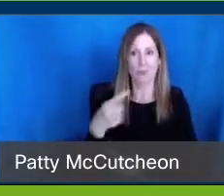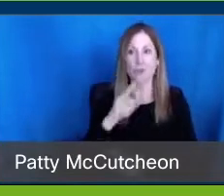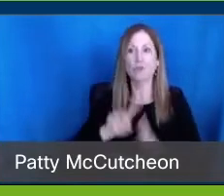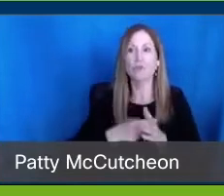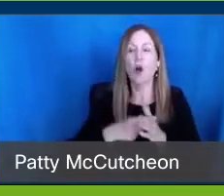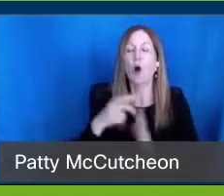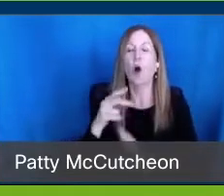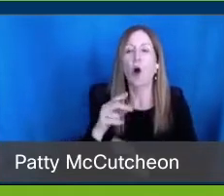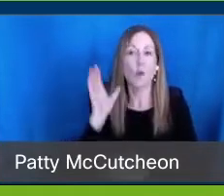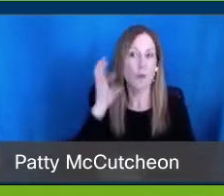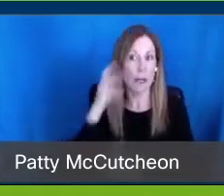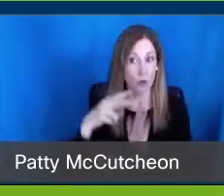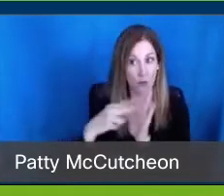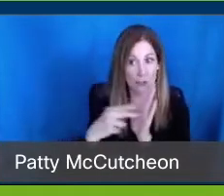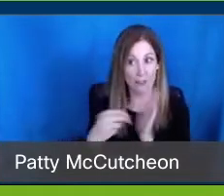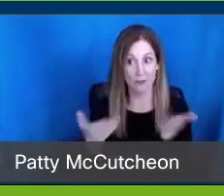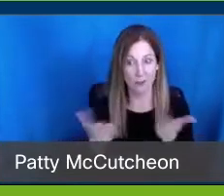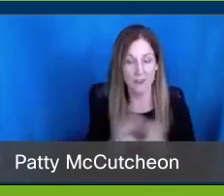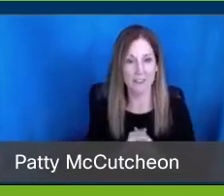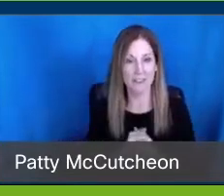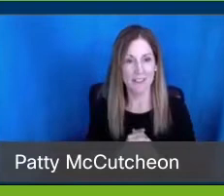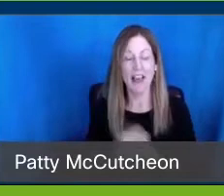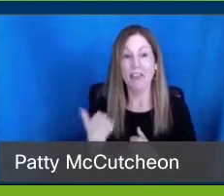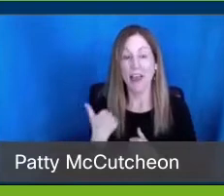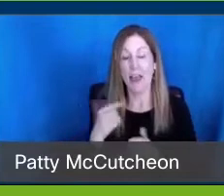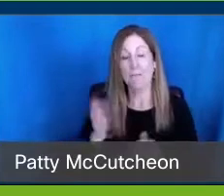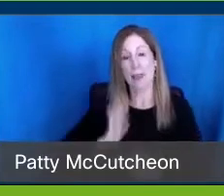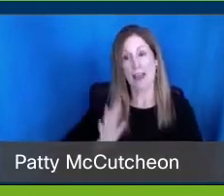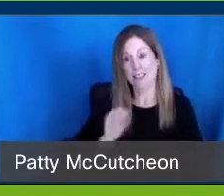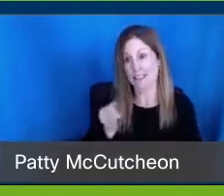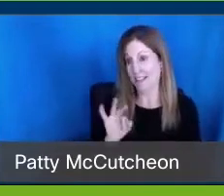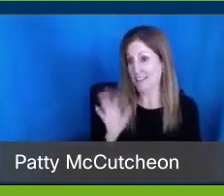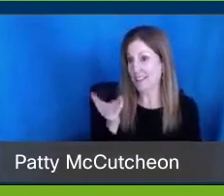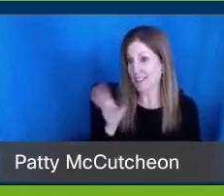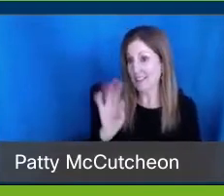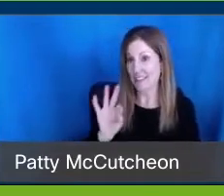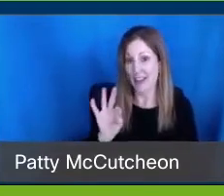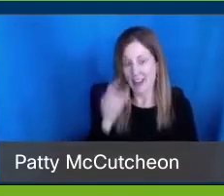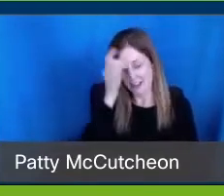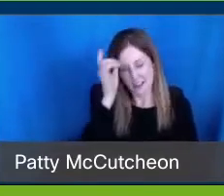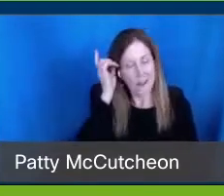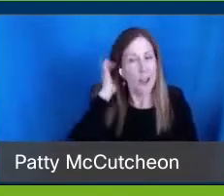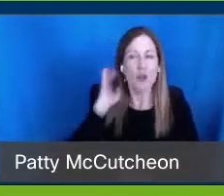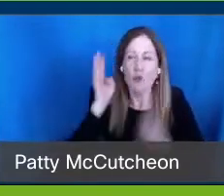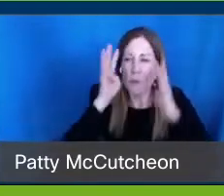our 50th anniversary. So back in 1969, some creative engineers developed a way to broadcast